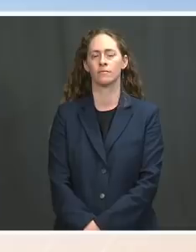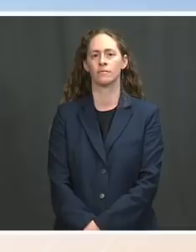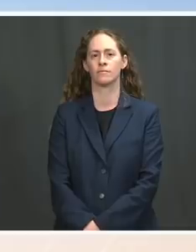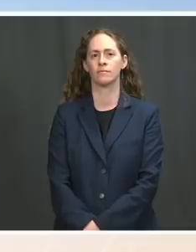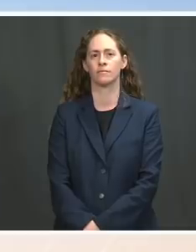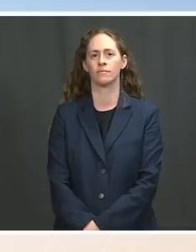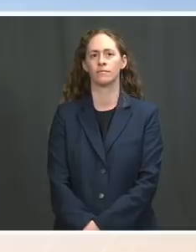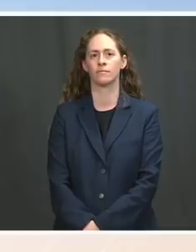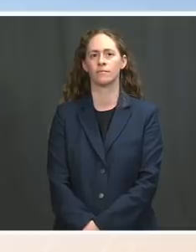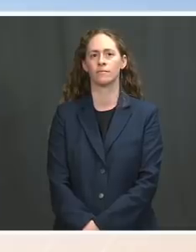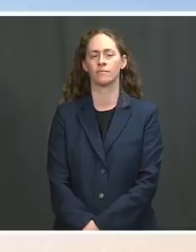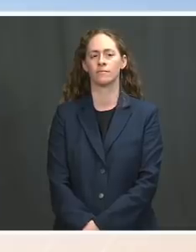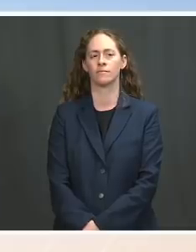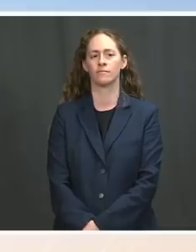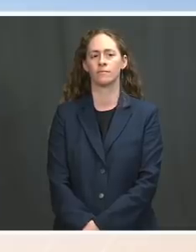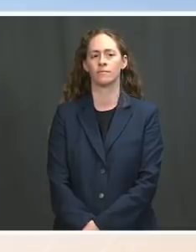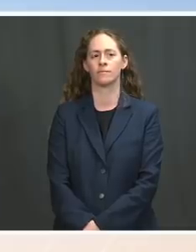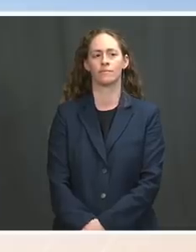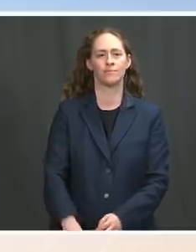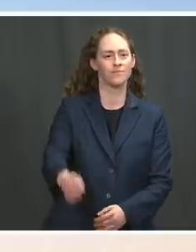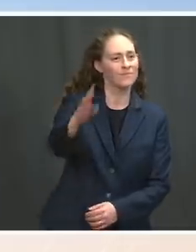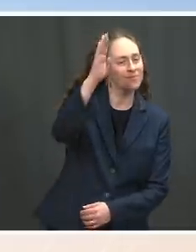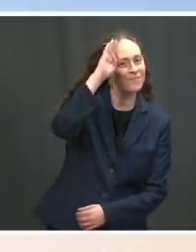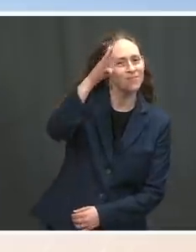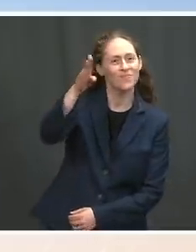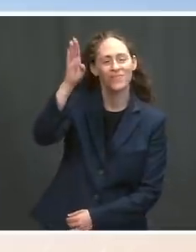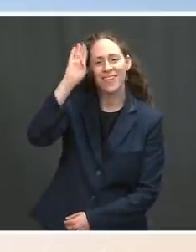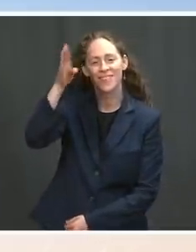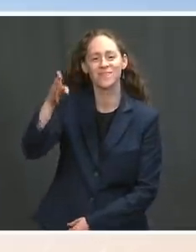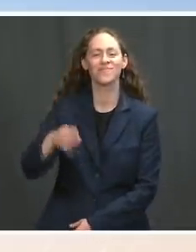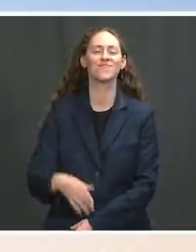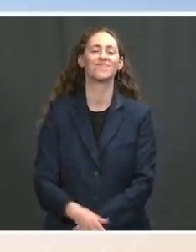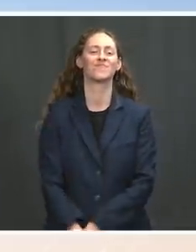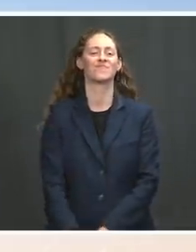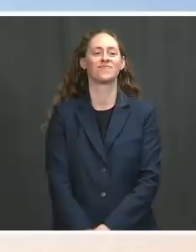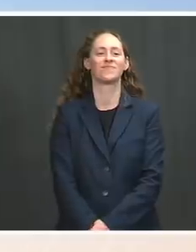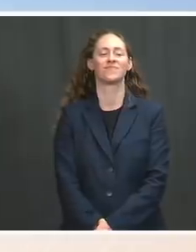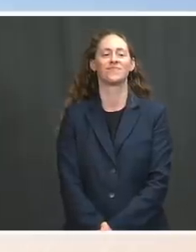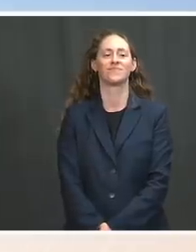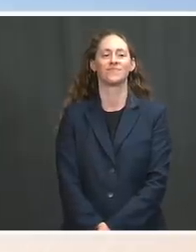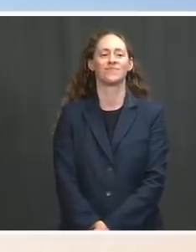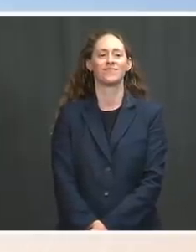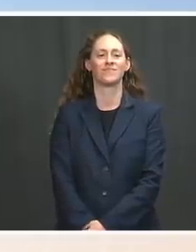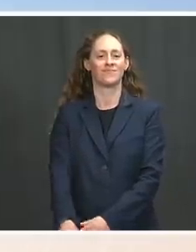Ms. Psaki: Hi, everyone. We have two more special guests for all of you today.